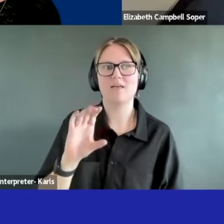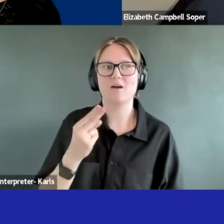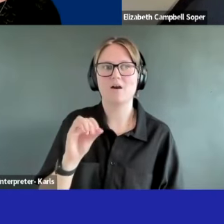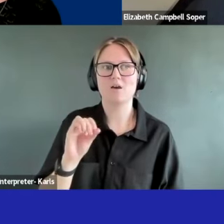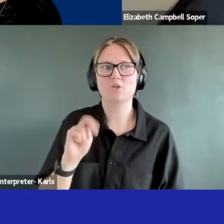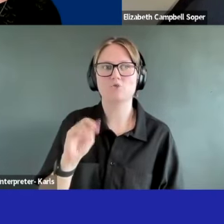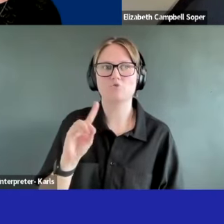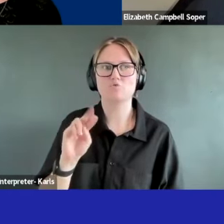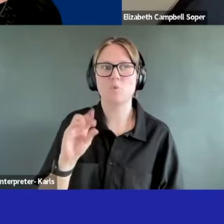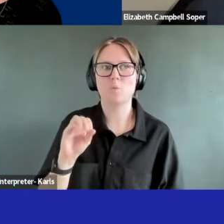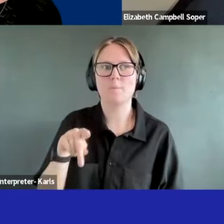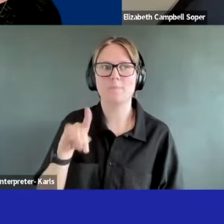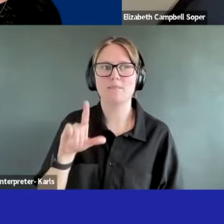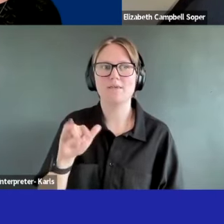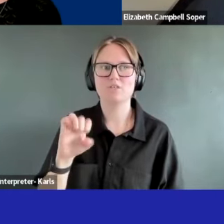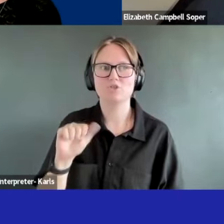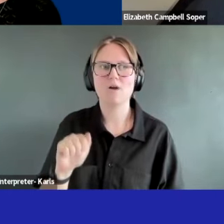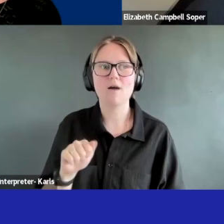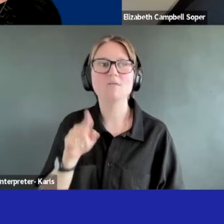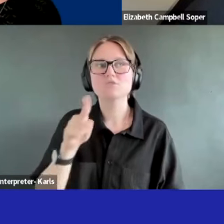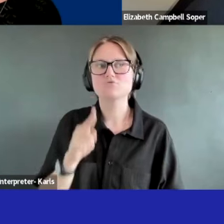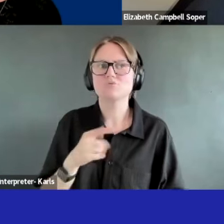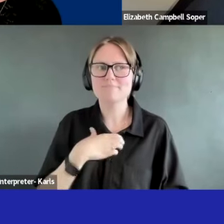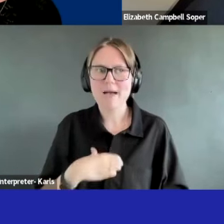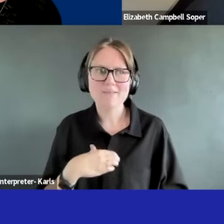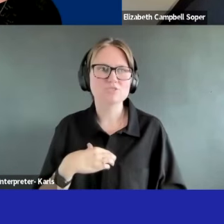about creating space for disabled parents to be